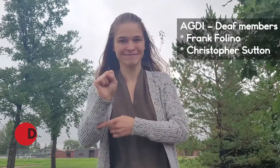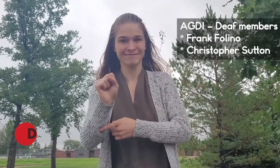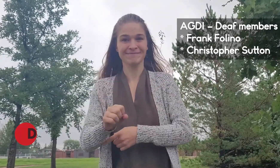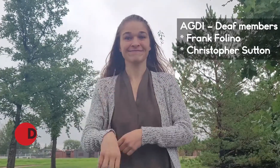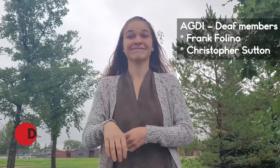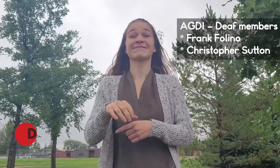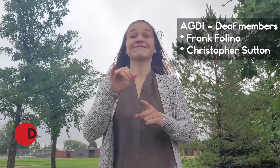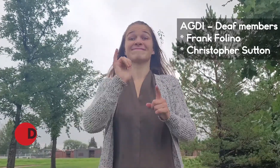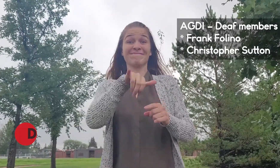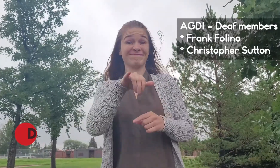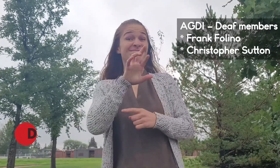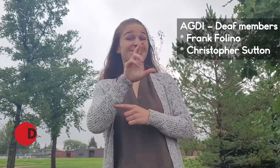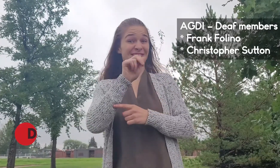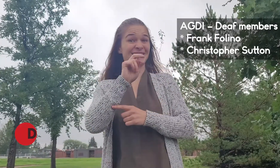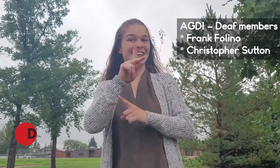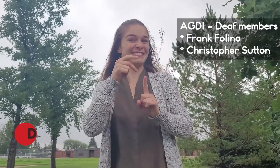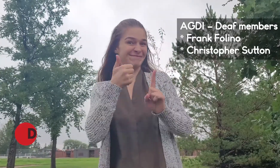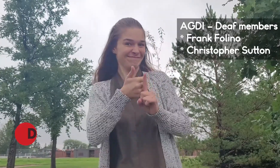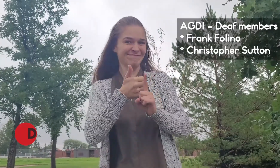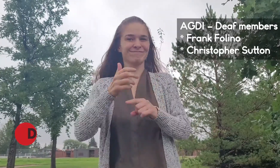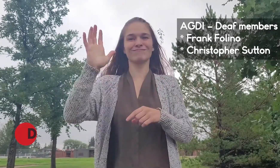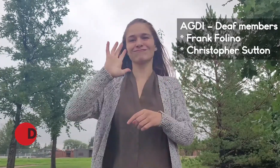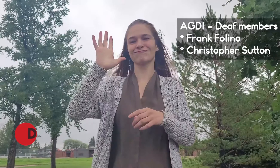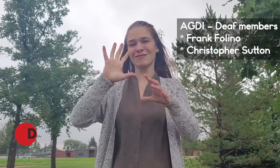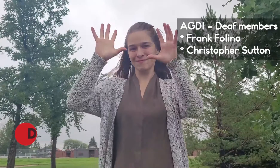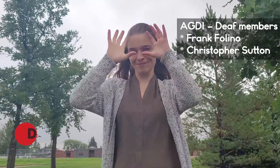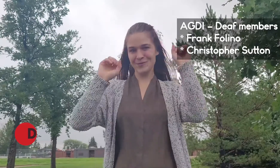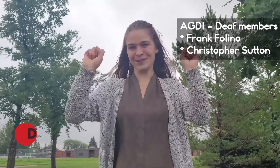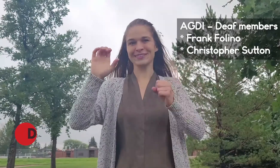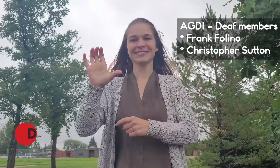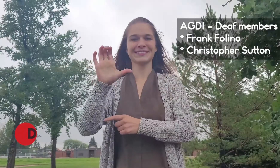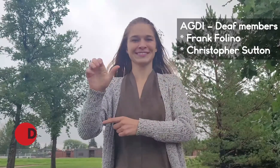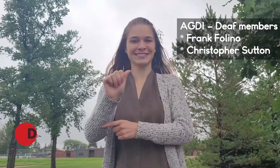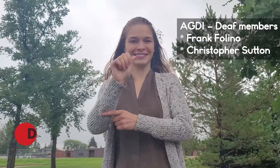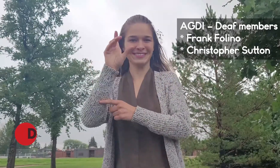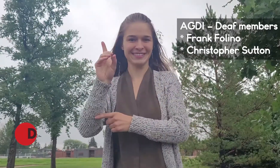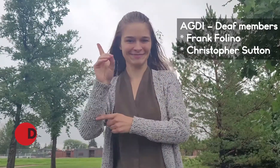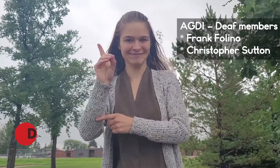Frank, past president of Canadian Association of the Deaf,